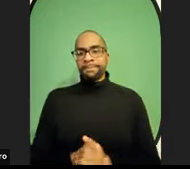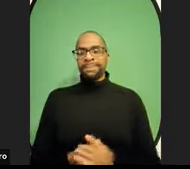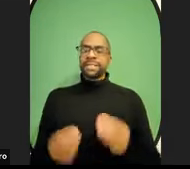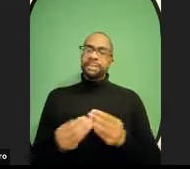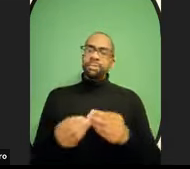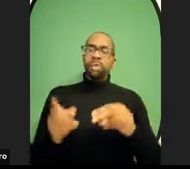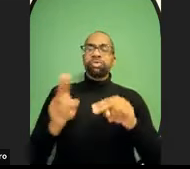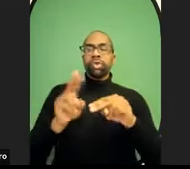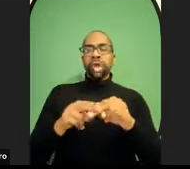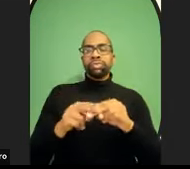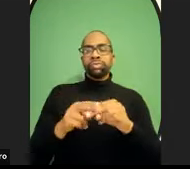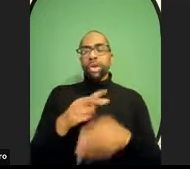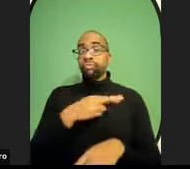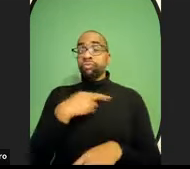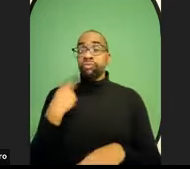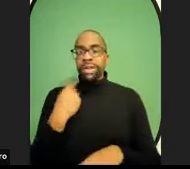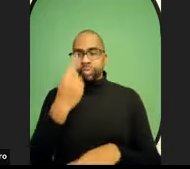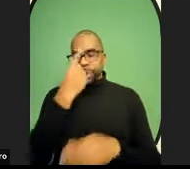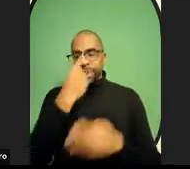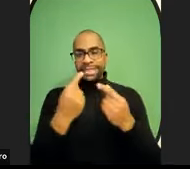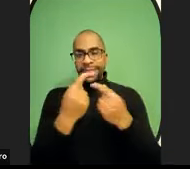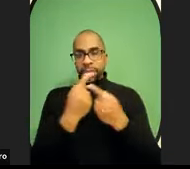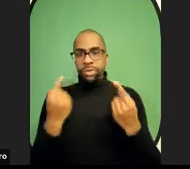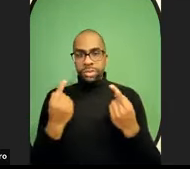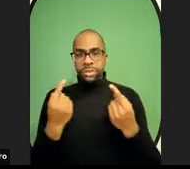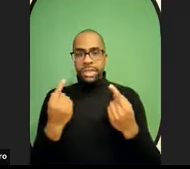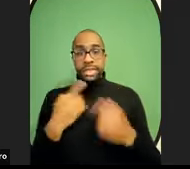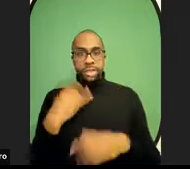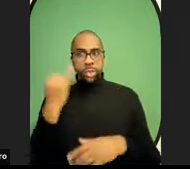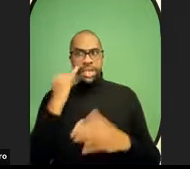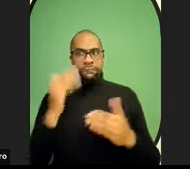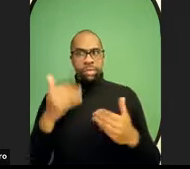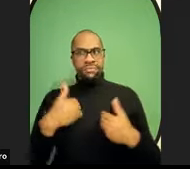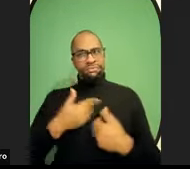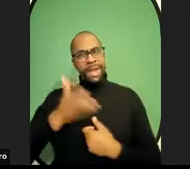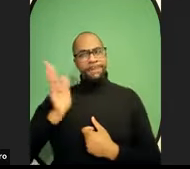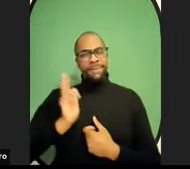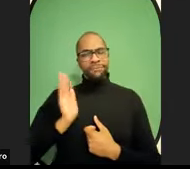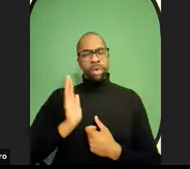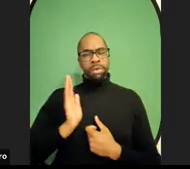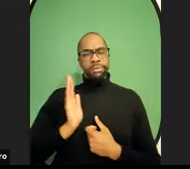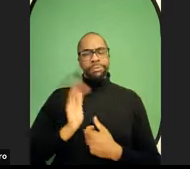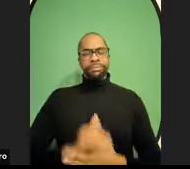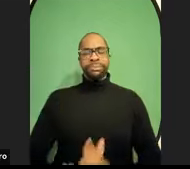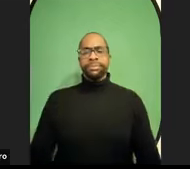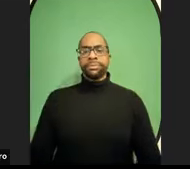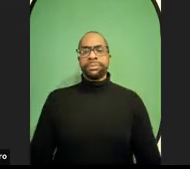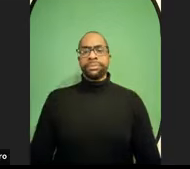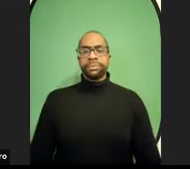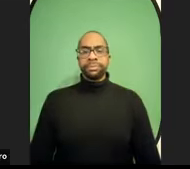to deal with it, because there. isn't is an increased risk of our an increased risk of Allergies.